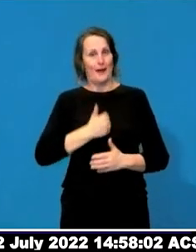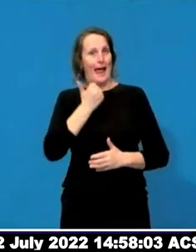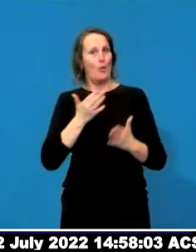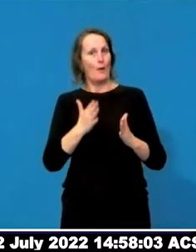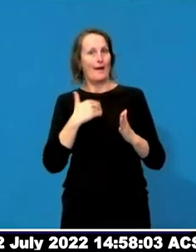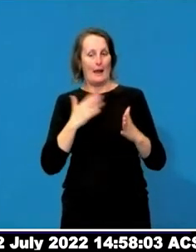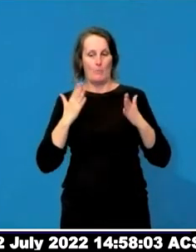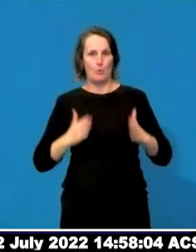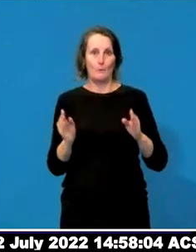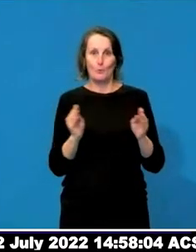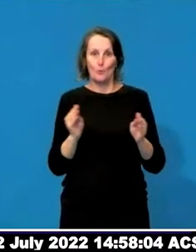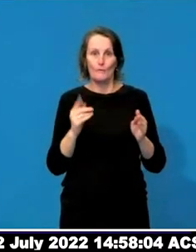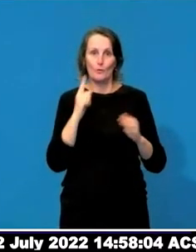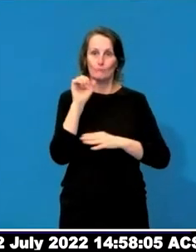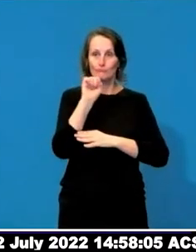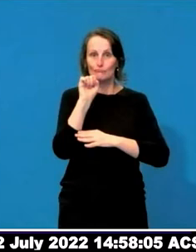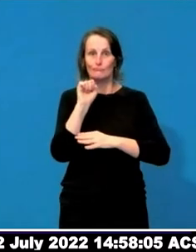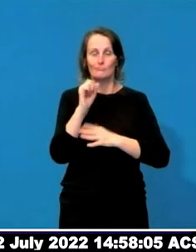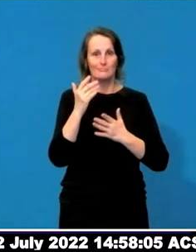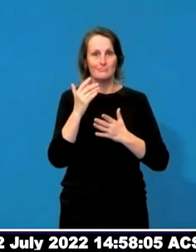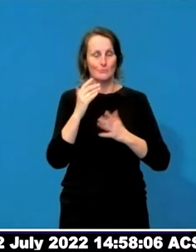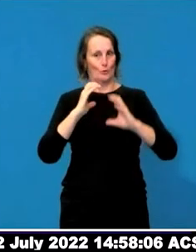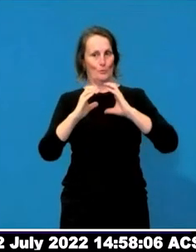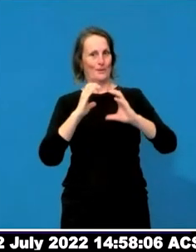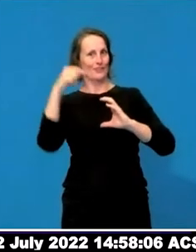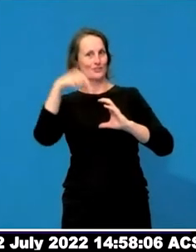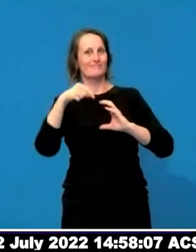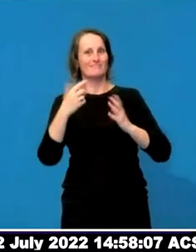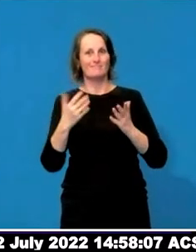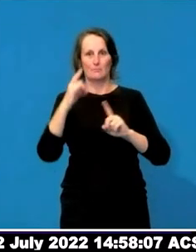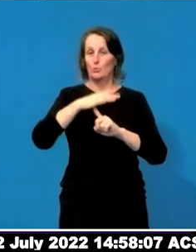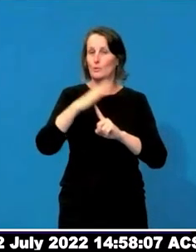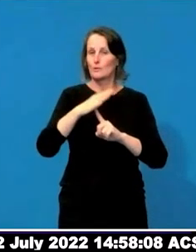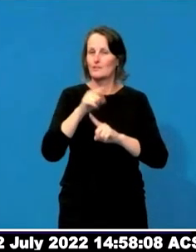or our head or - so it's capturing some of those -